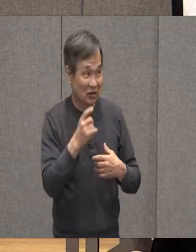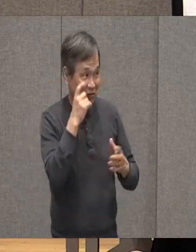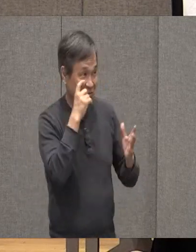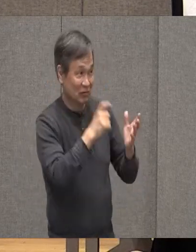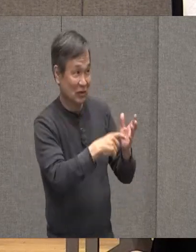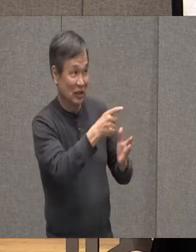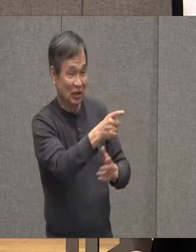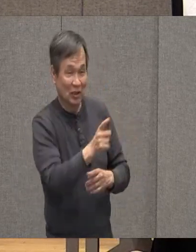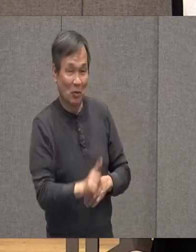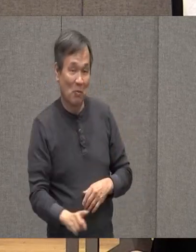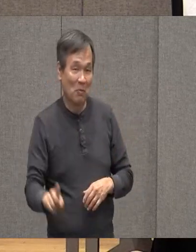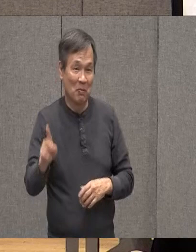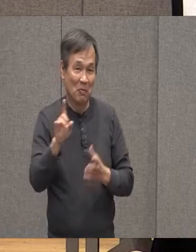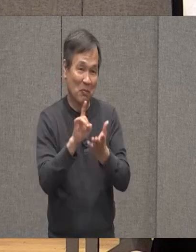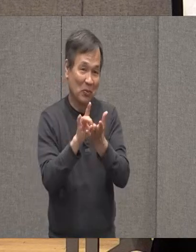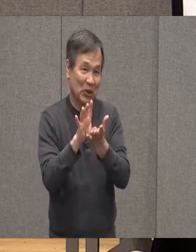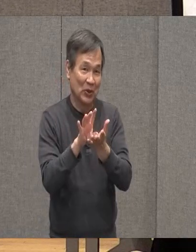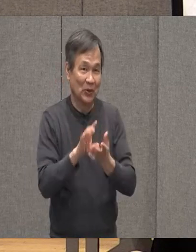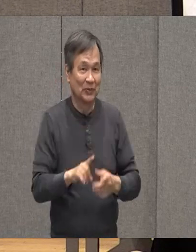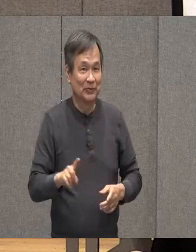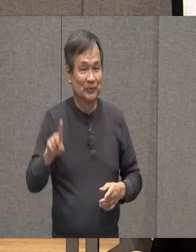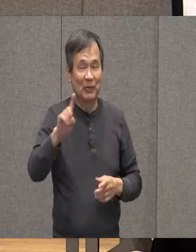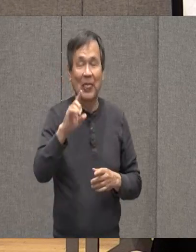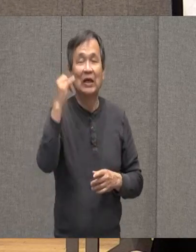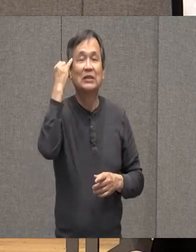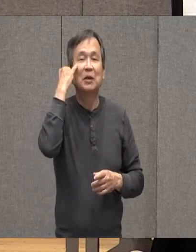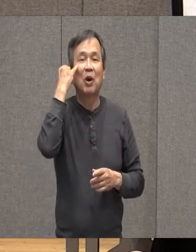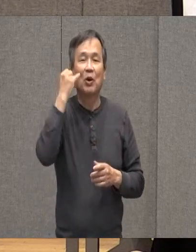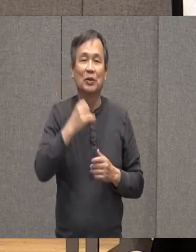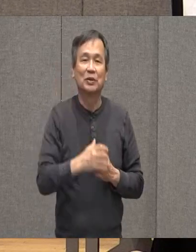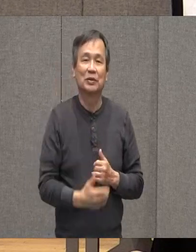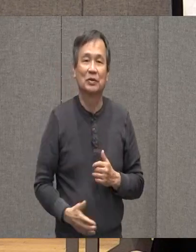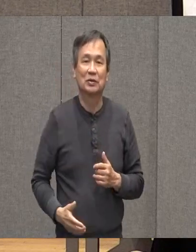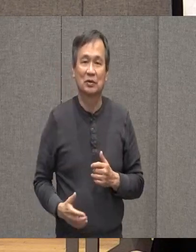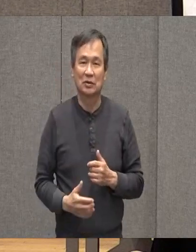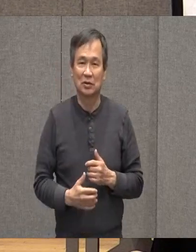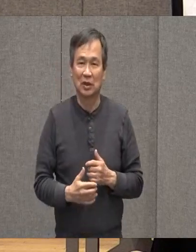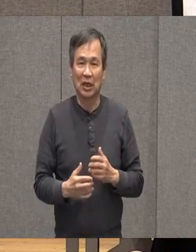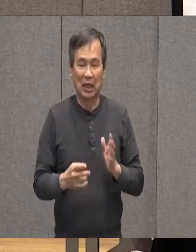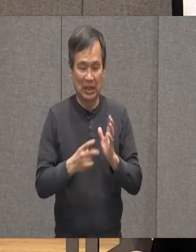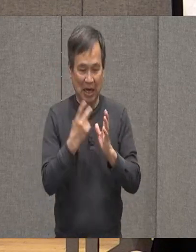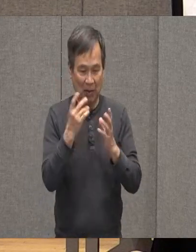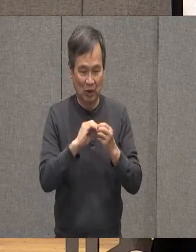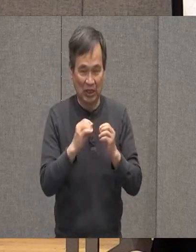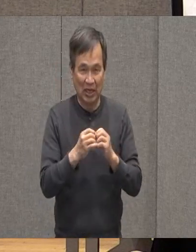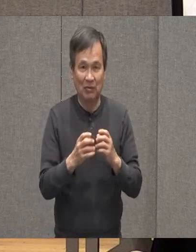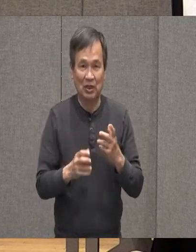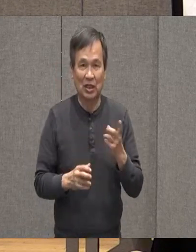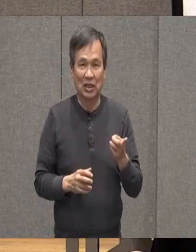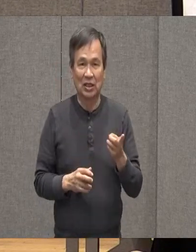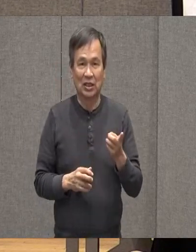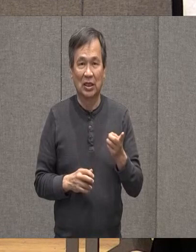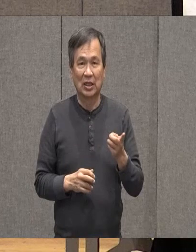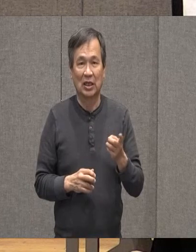If first for any reason I had rolled a double number and it's gonna be kind of hard, 'cause you only have a six-sided die,